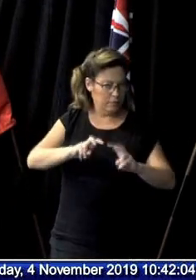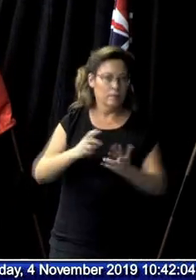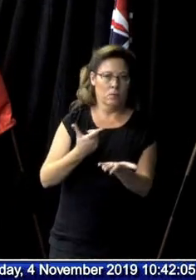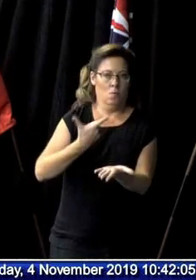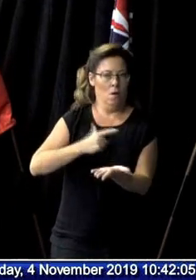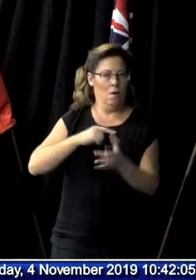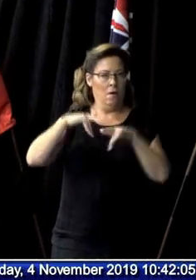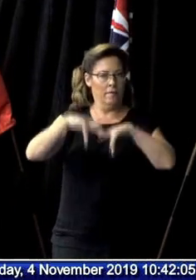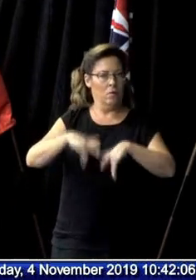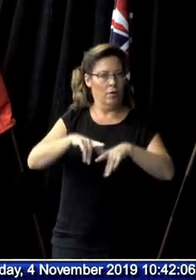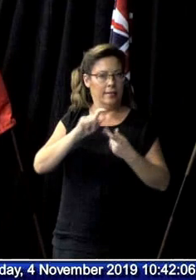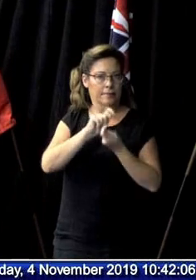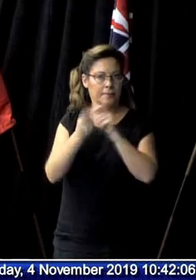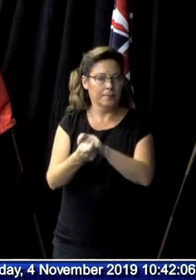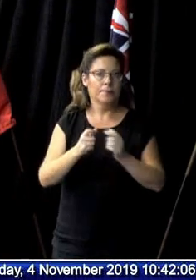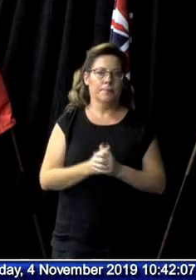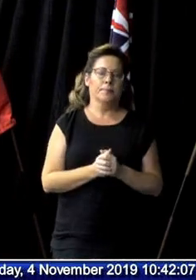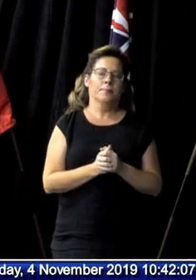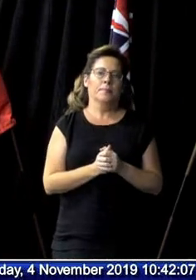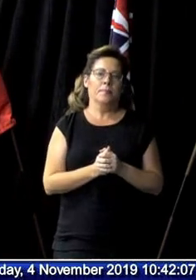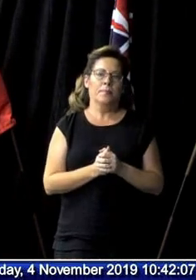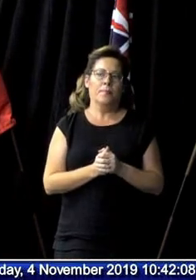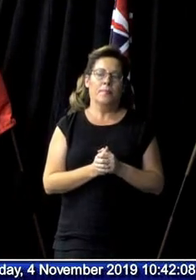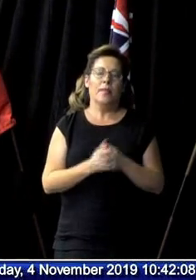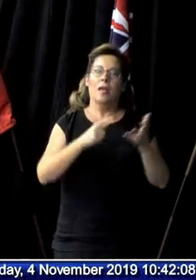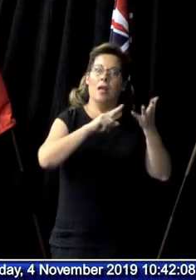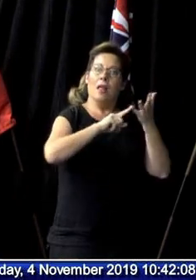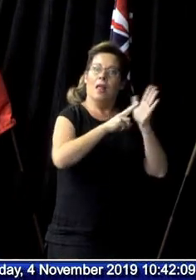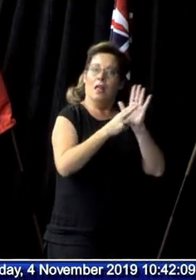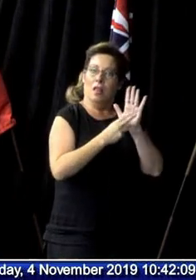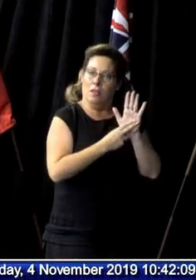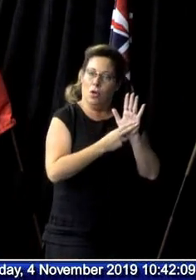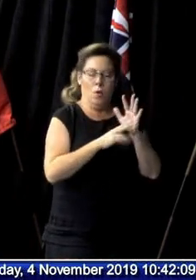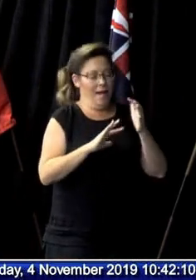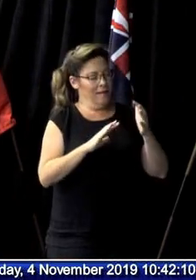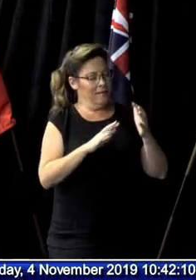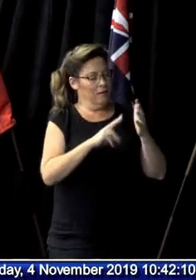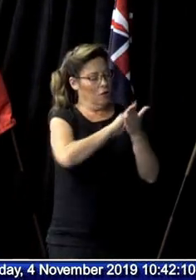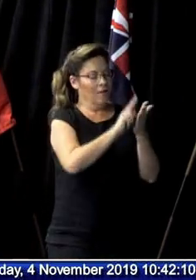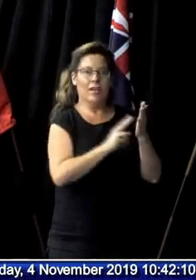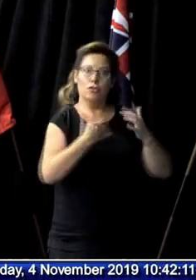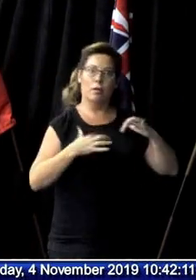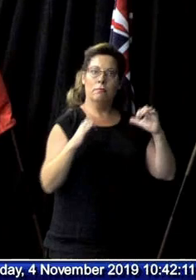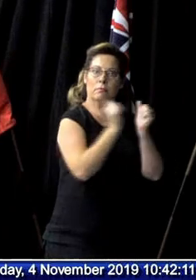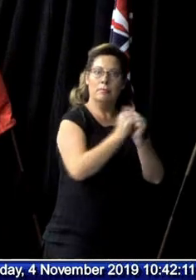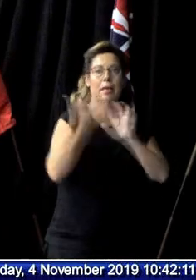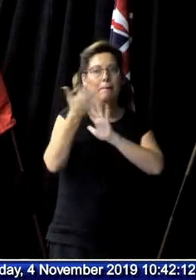implemented in domestic law immediately. These include ensuring legal protection against discrimination in education,